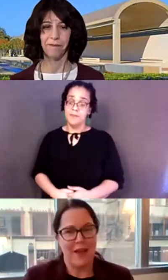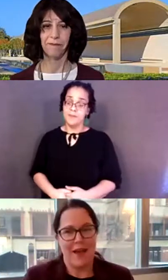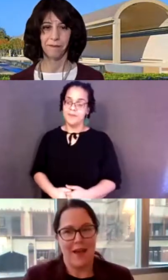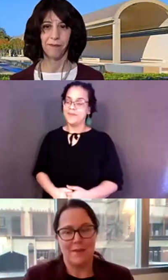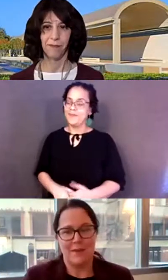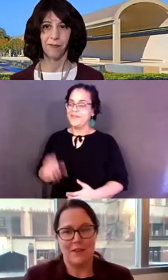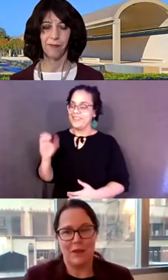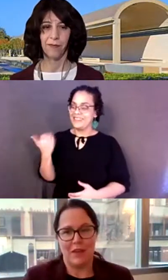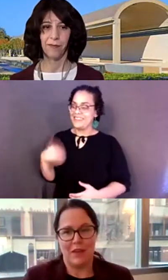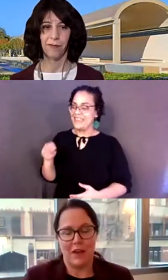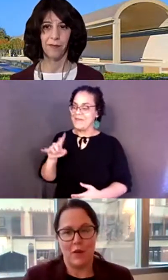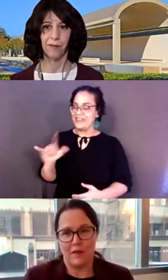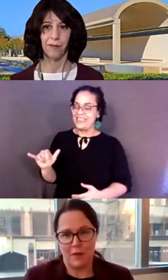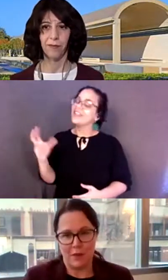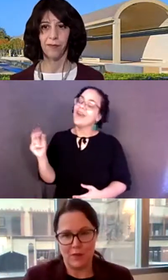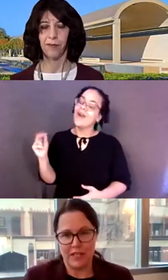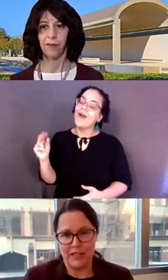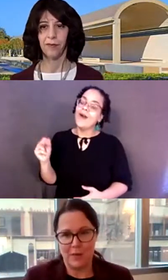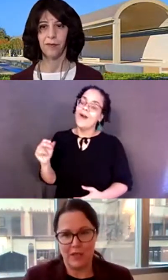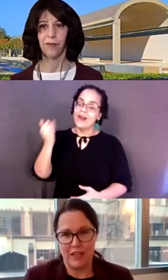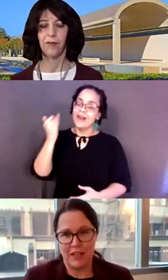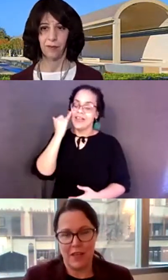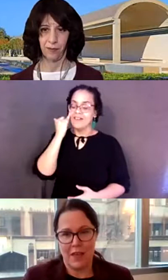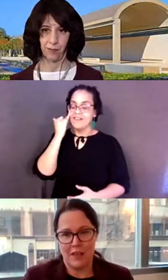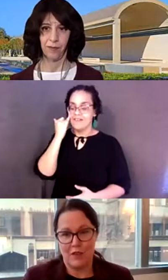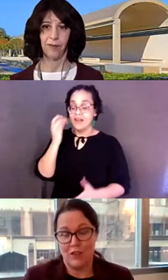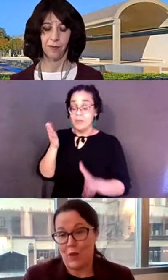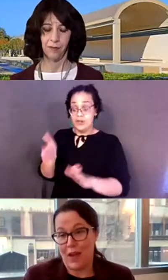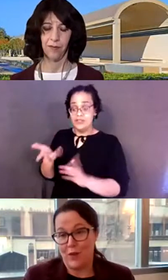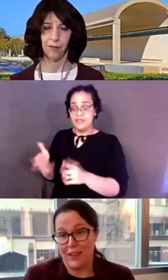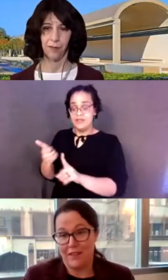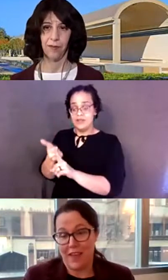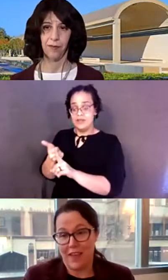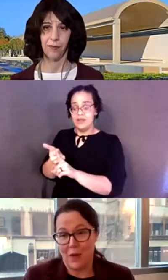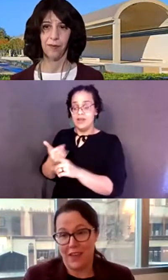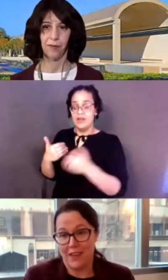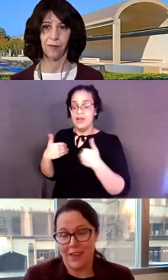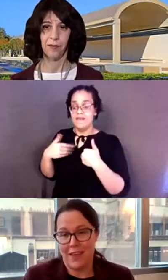To be a qualified person with a disability,